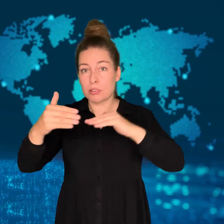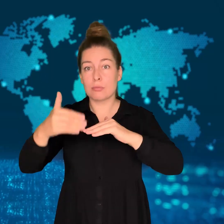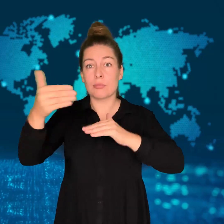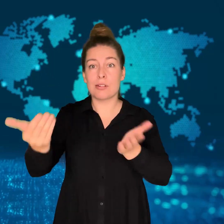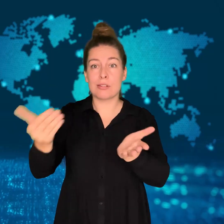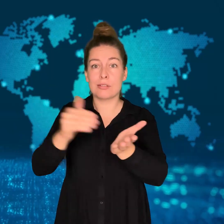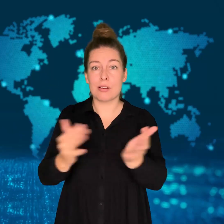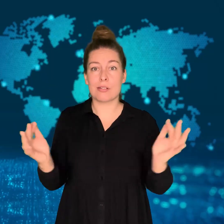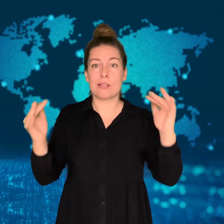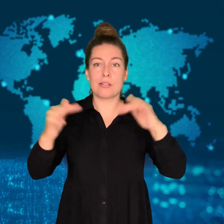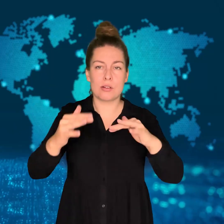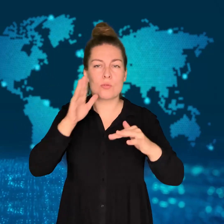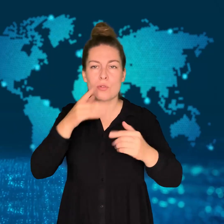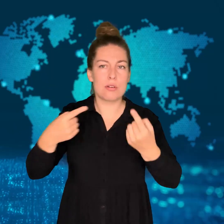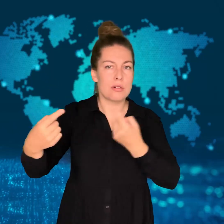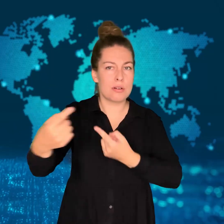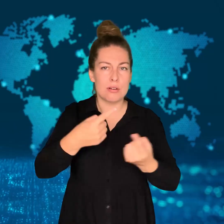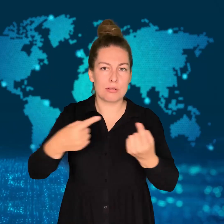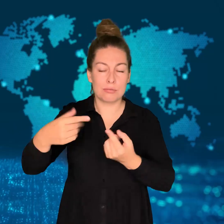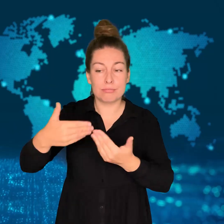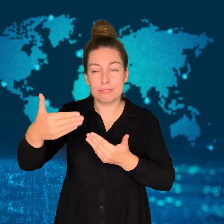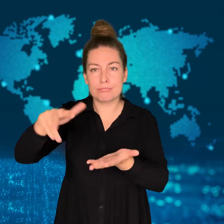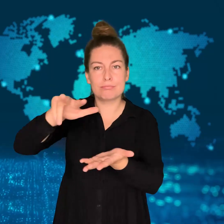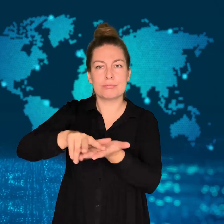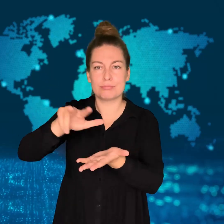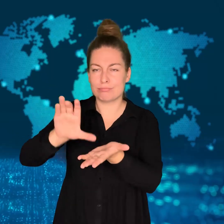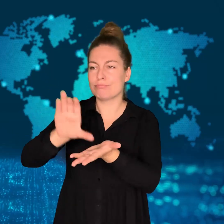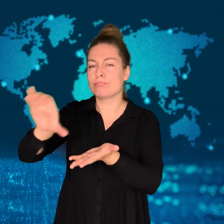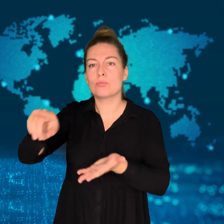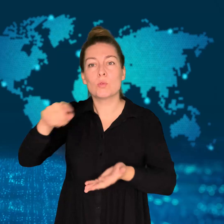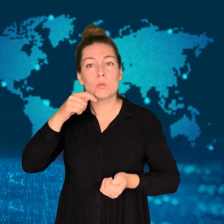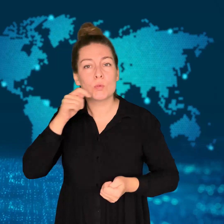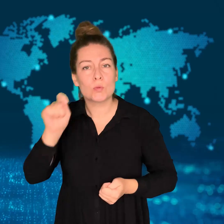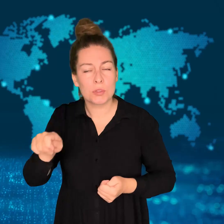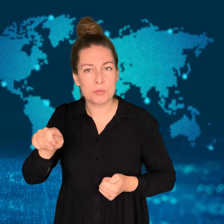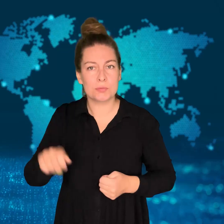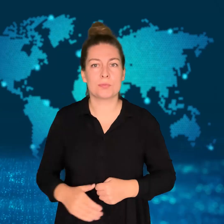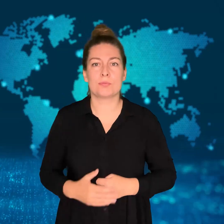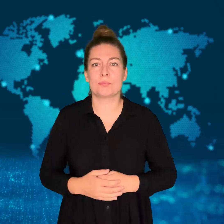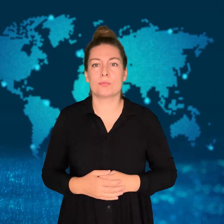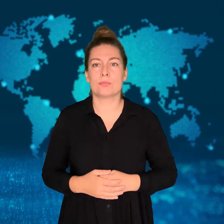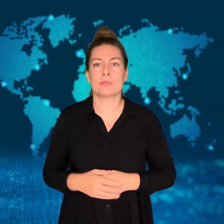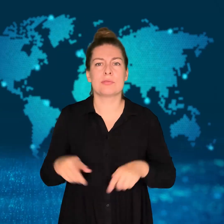Democrats have talked of a vote that would threaten